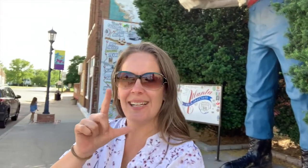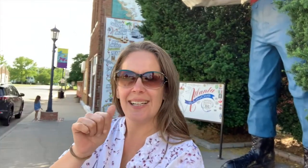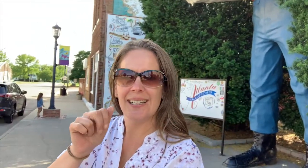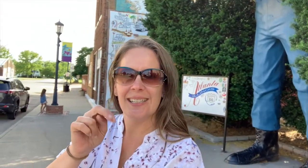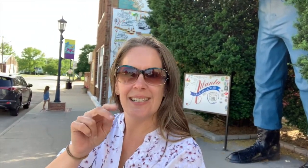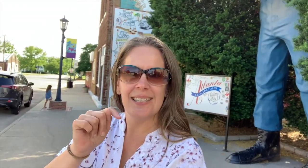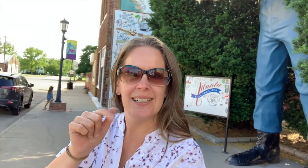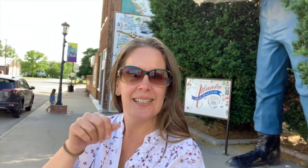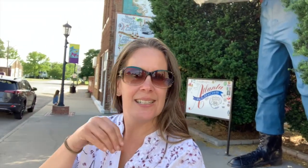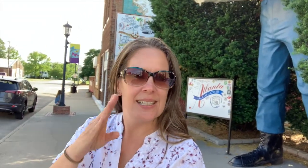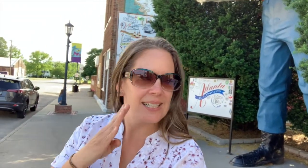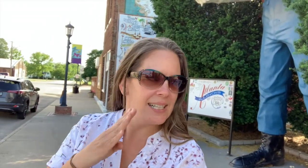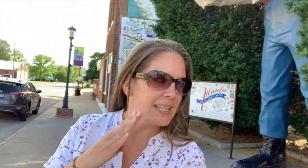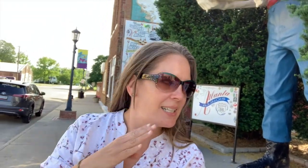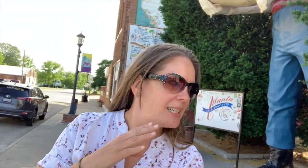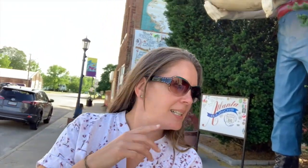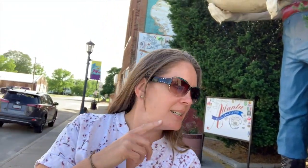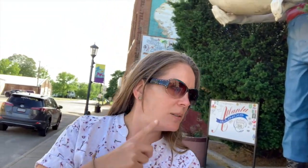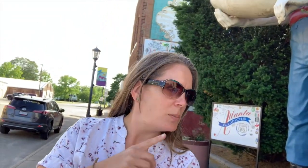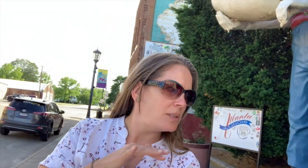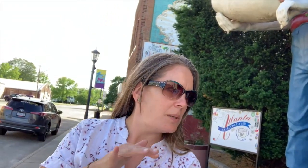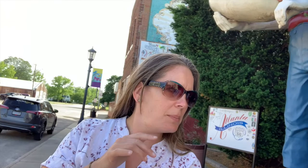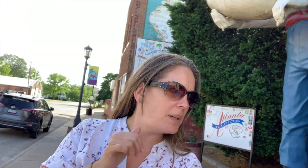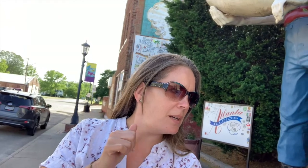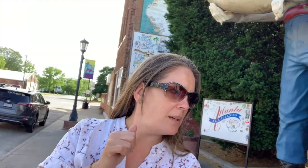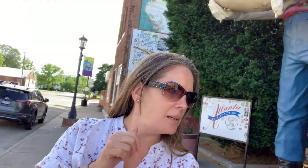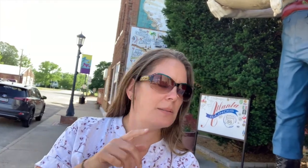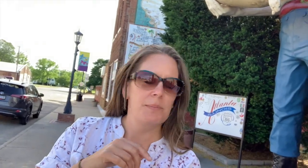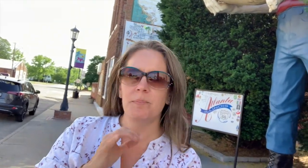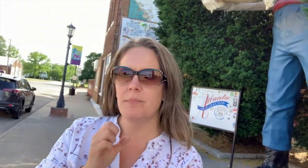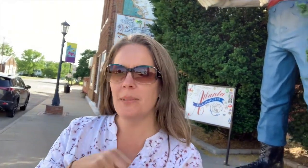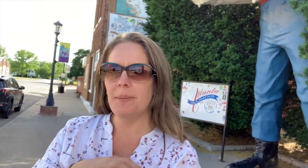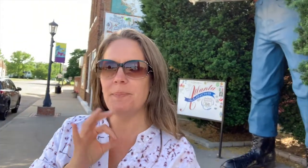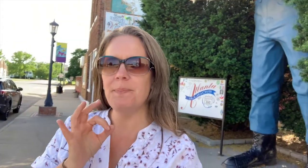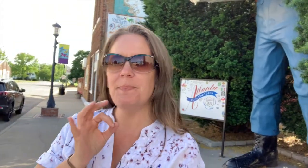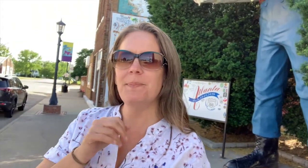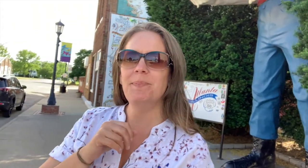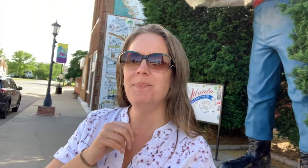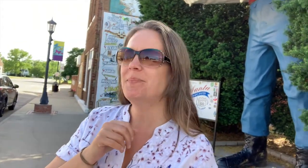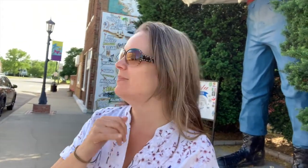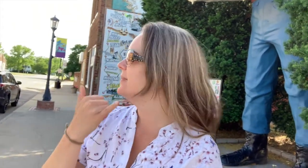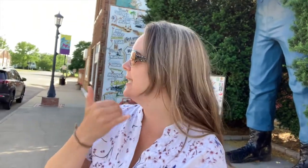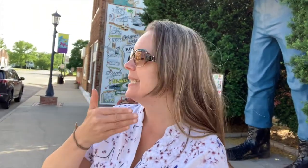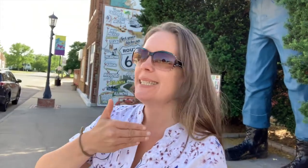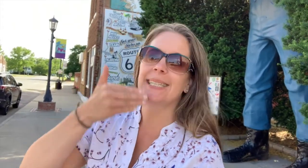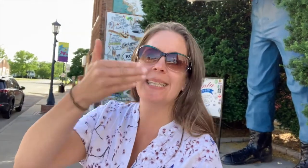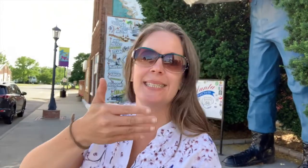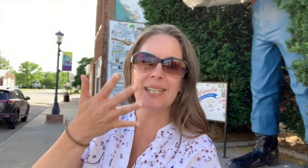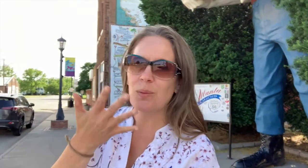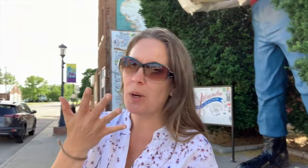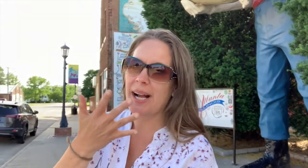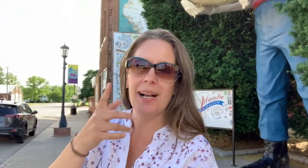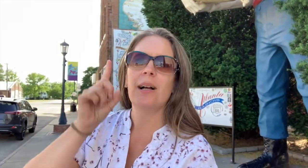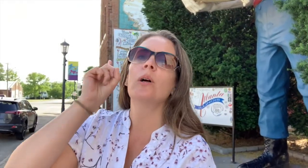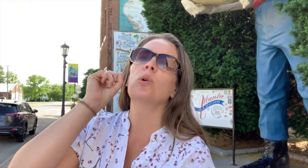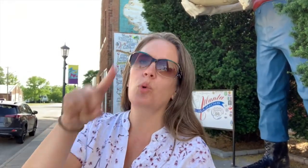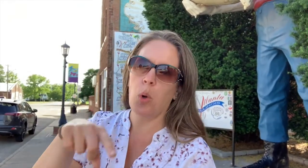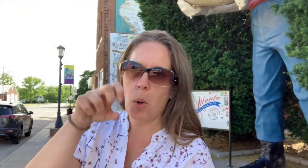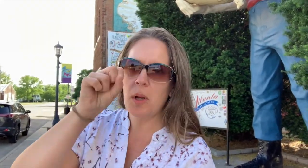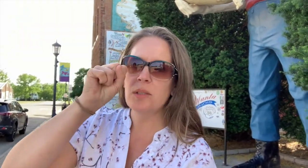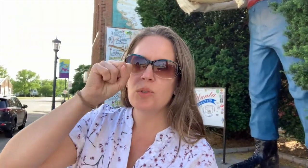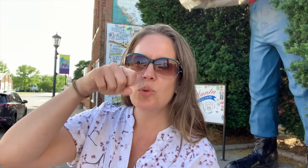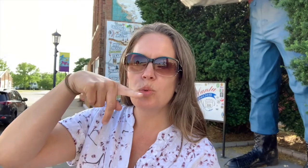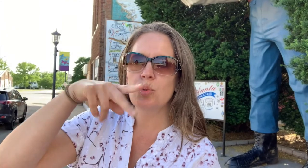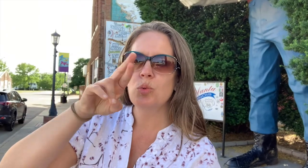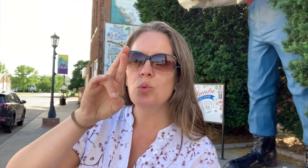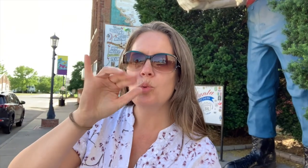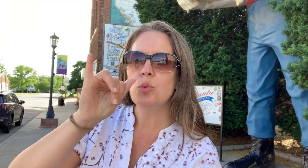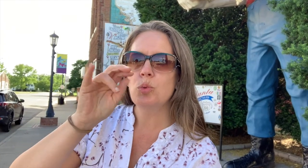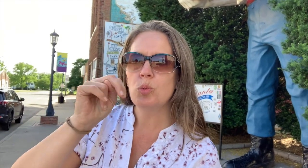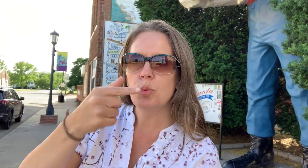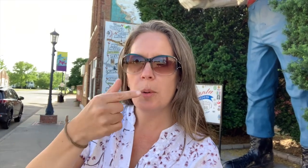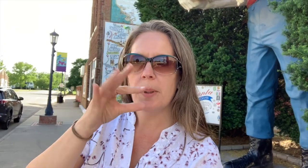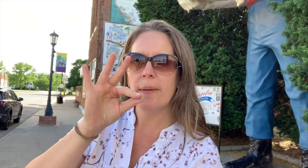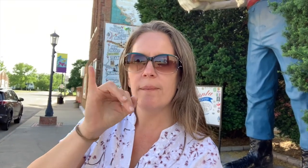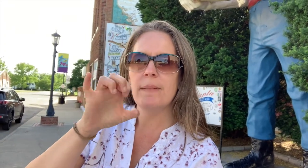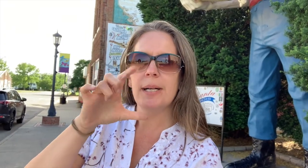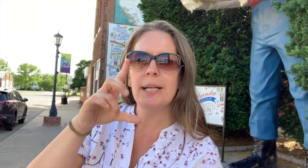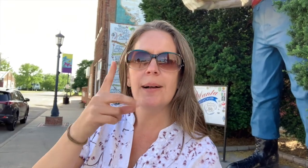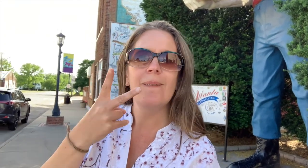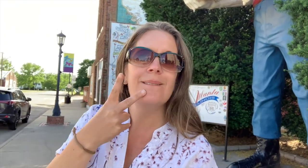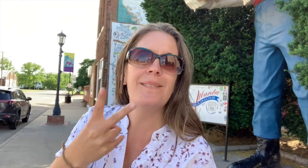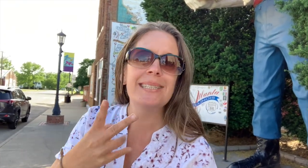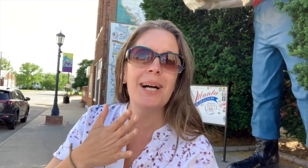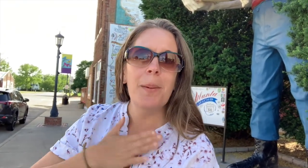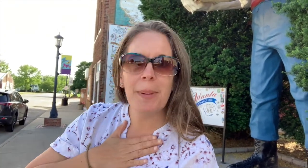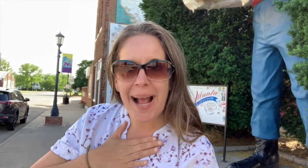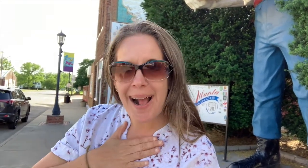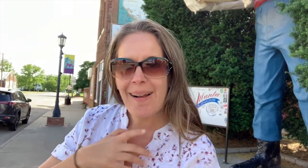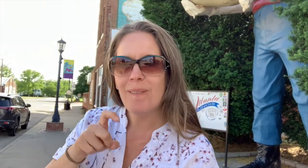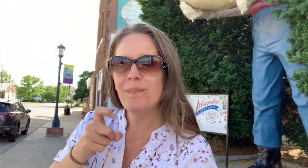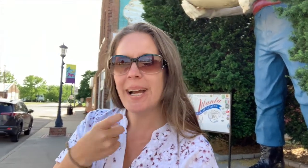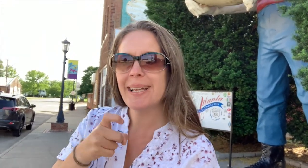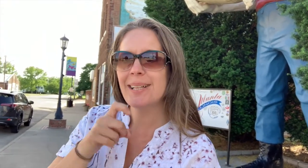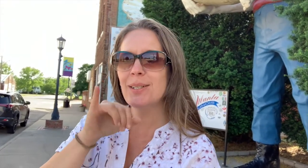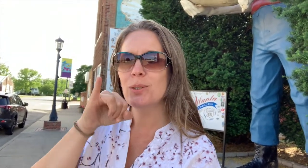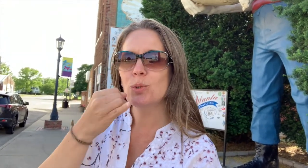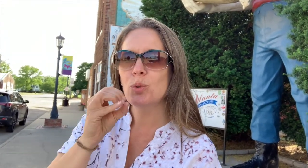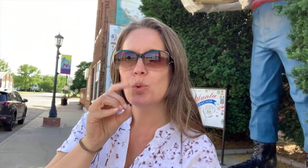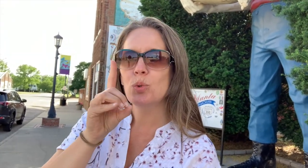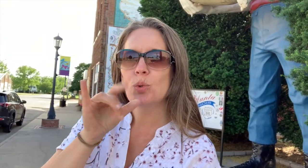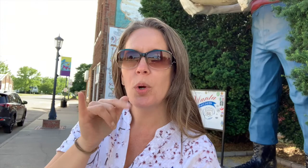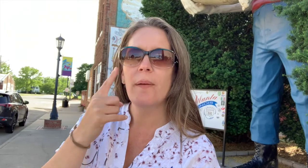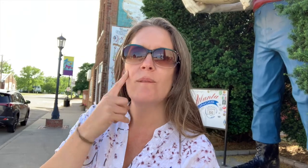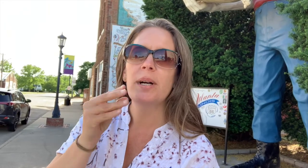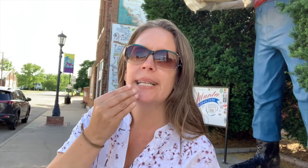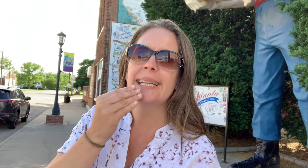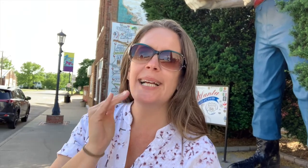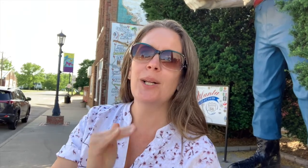We are here in Atlanta. Our next one is to Springfield, Il visiting my friend, Jody, for dinner